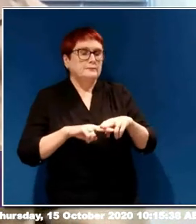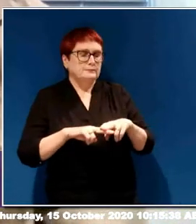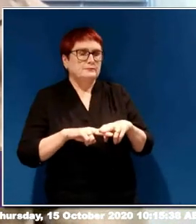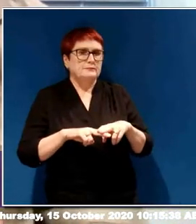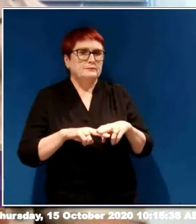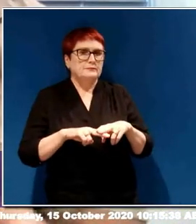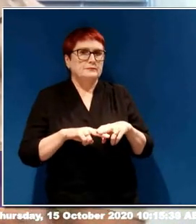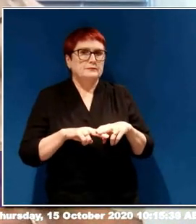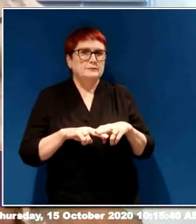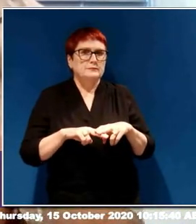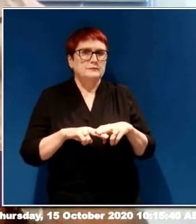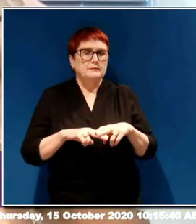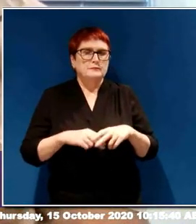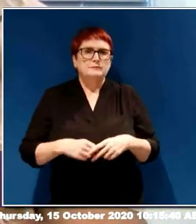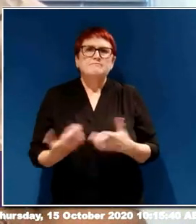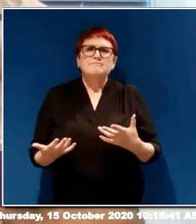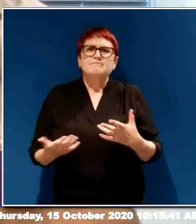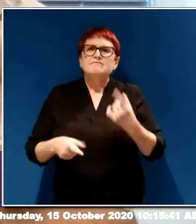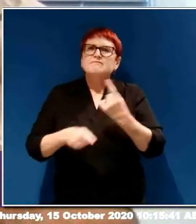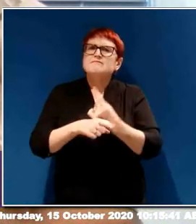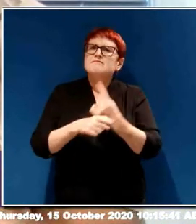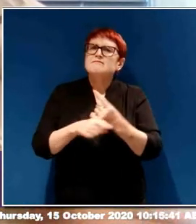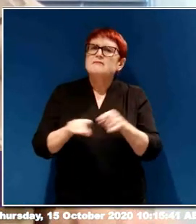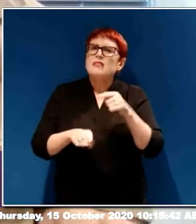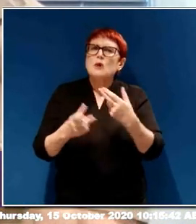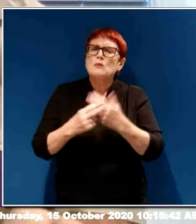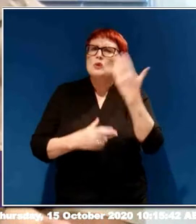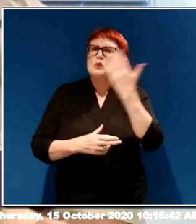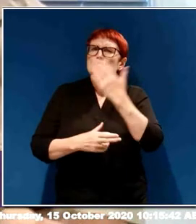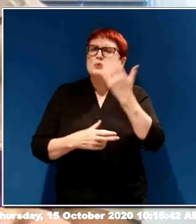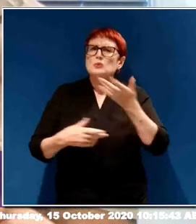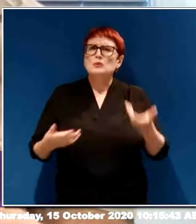When we say this, we had a middle child in the same school